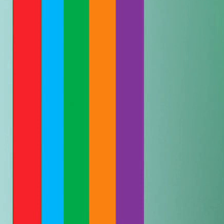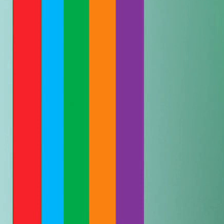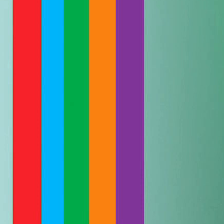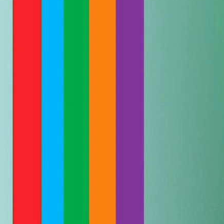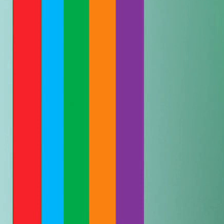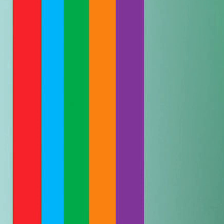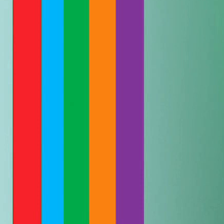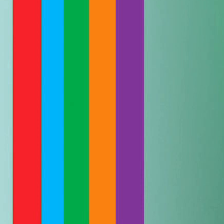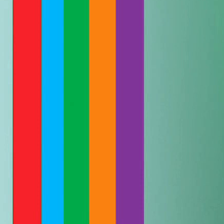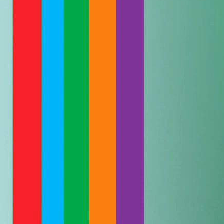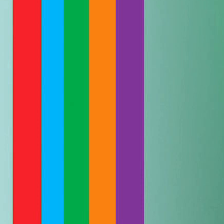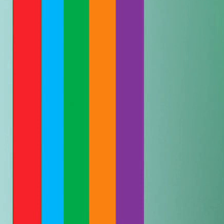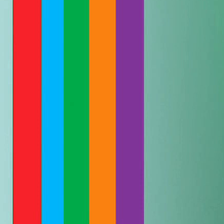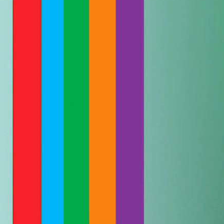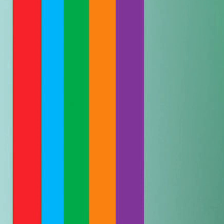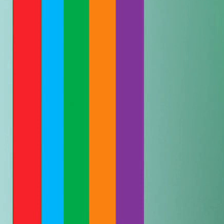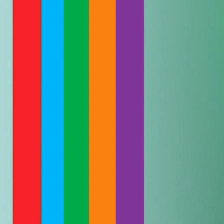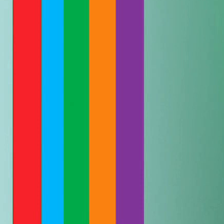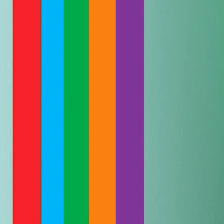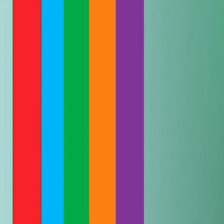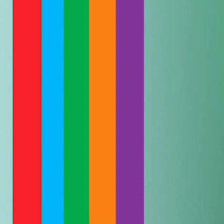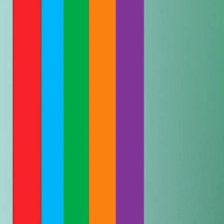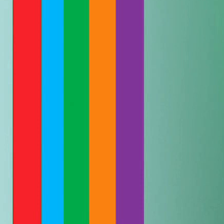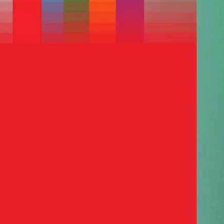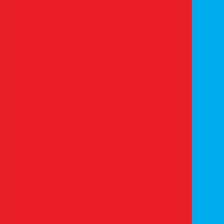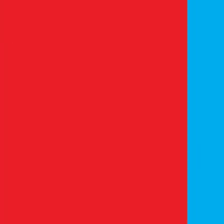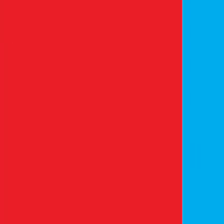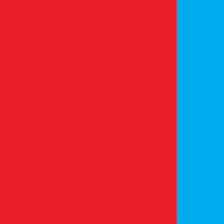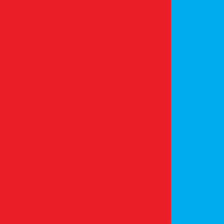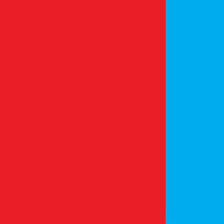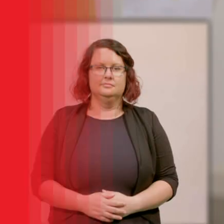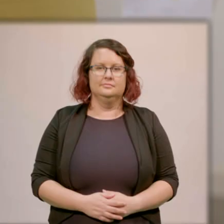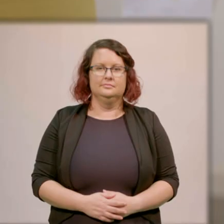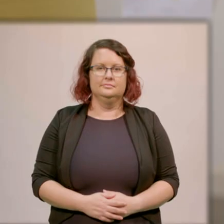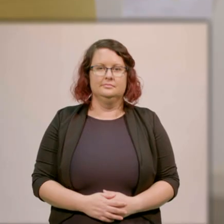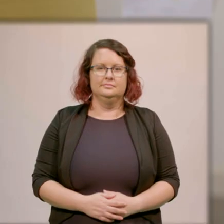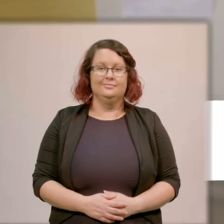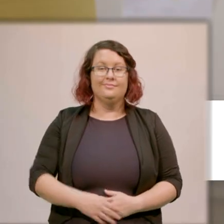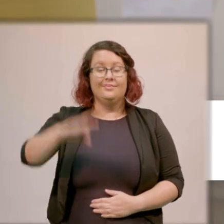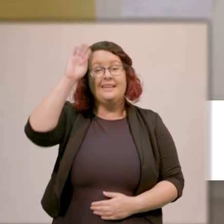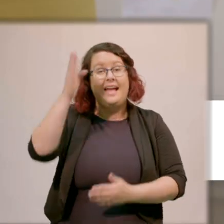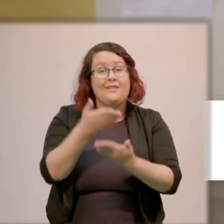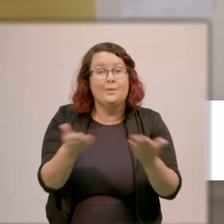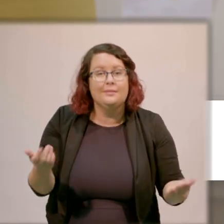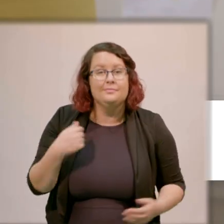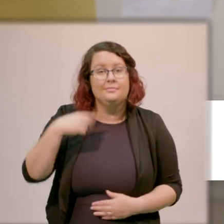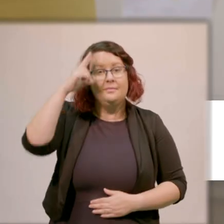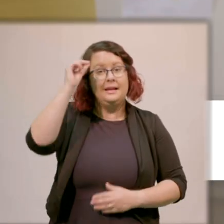Let's explore why these are used, and look at an example. Hi everyone. I'm Rebecca.